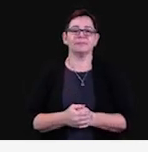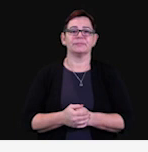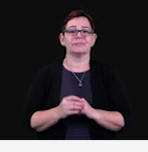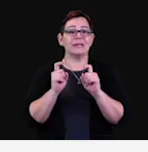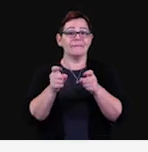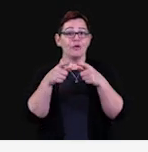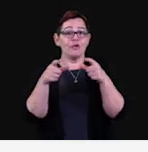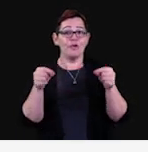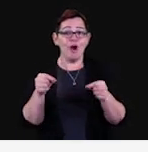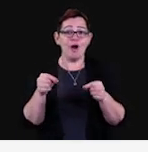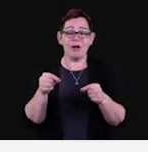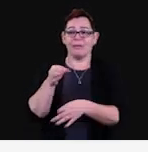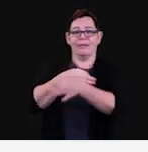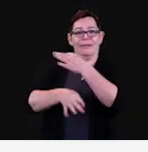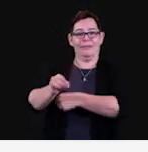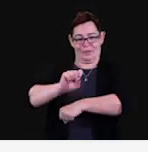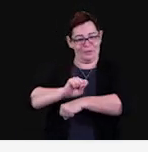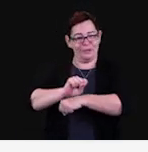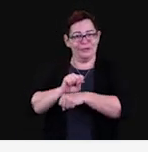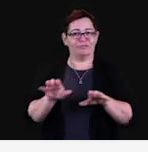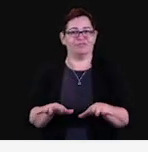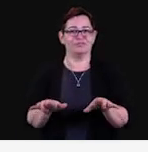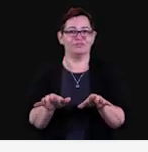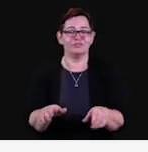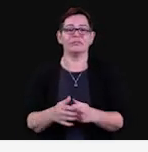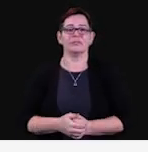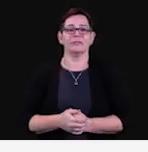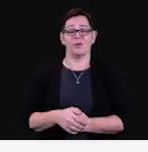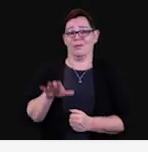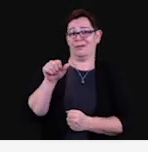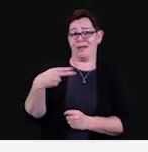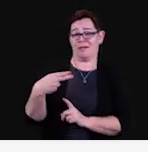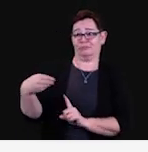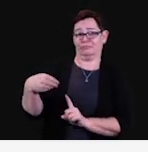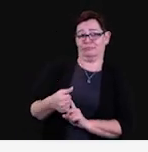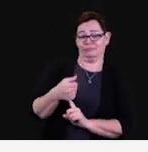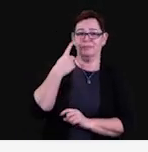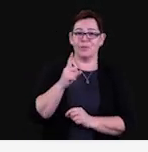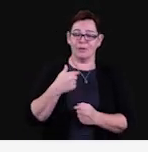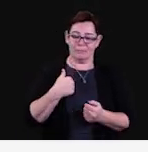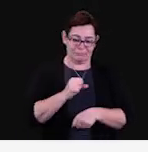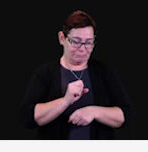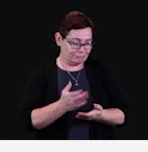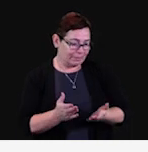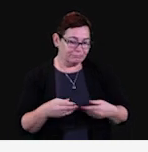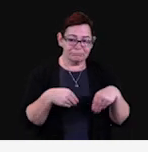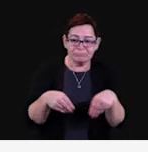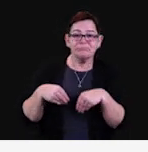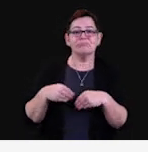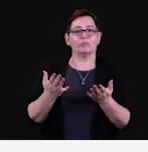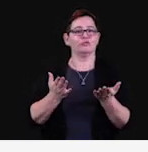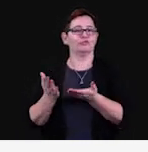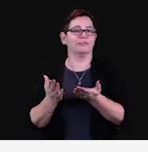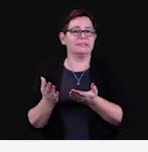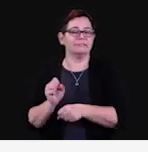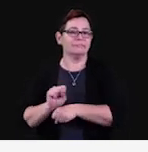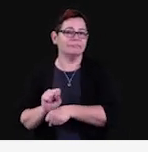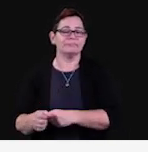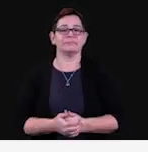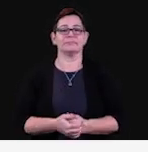cash payments for goods or services, and bartering, which is the exchange of goods or services for other goods